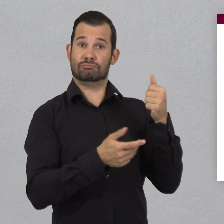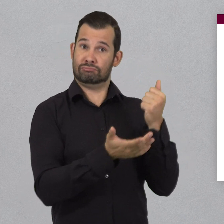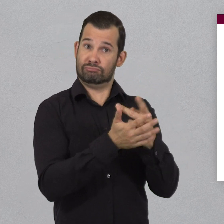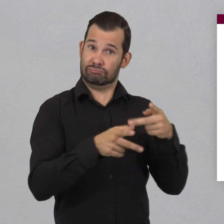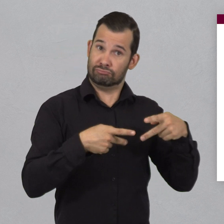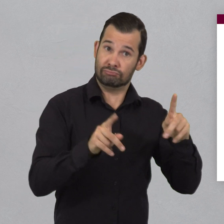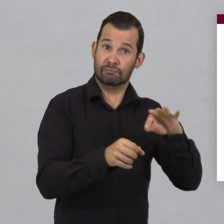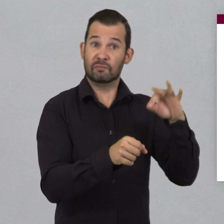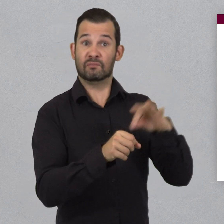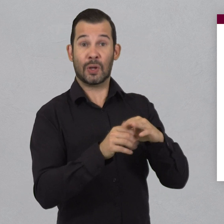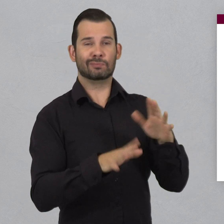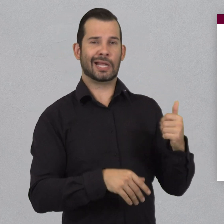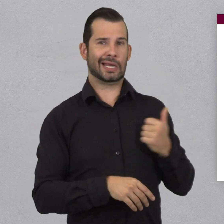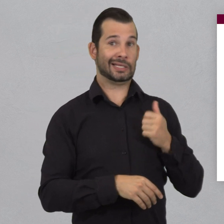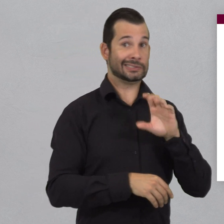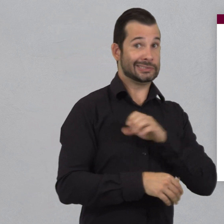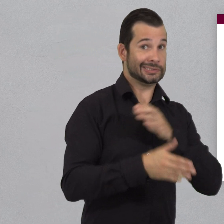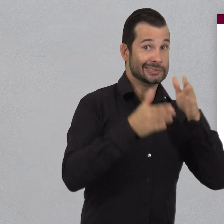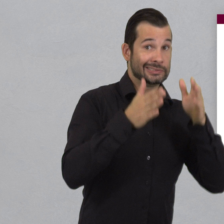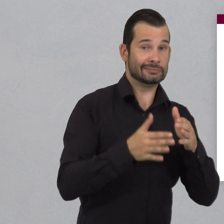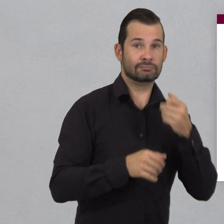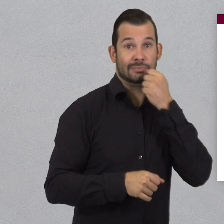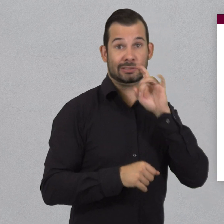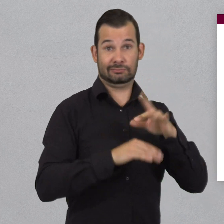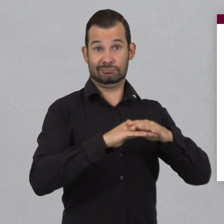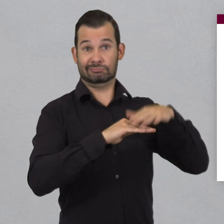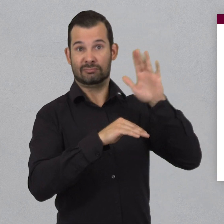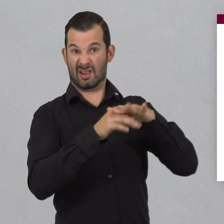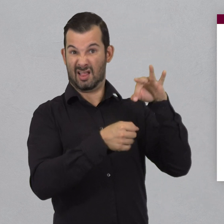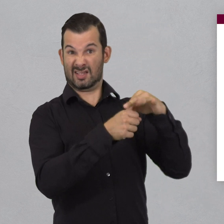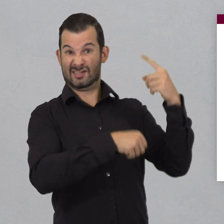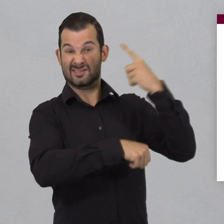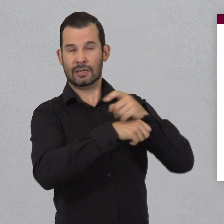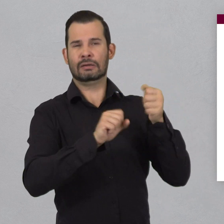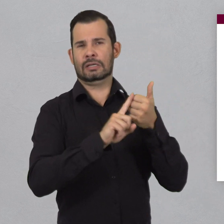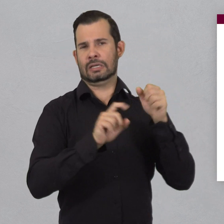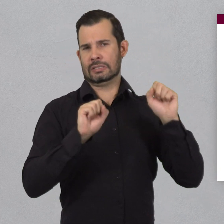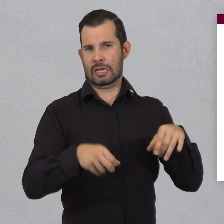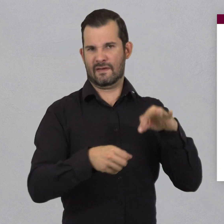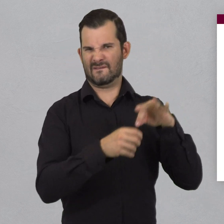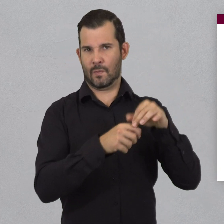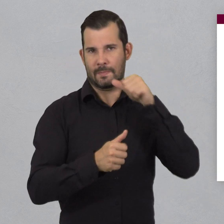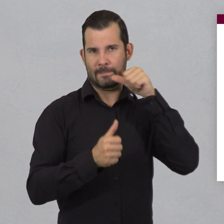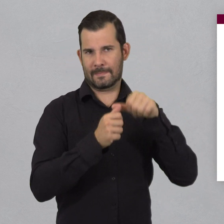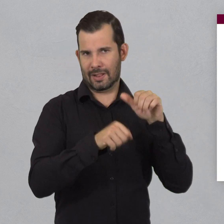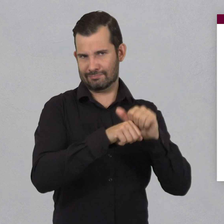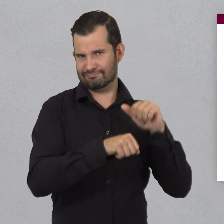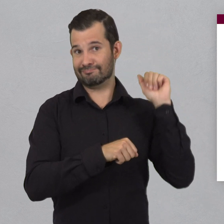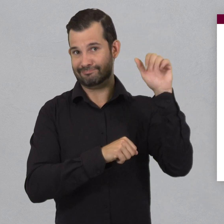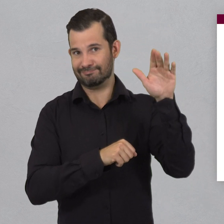anyone who is eligible to vote (a Canadian citizen, 18 years old on election day) can